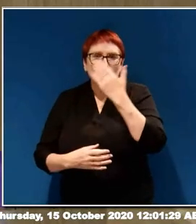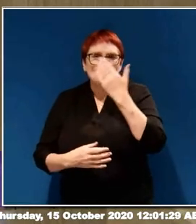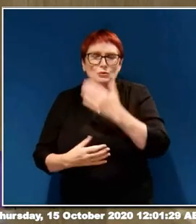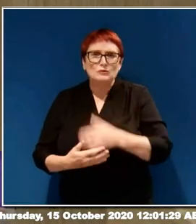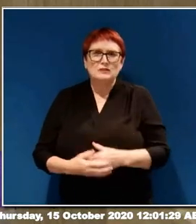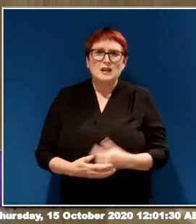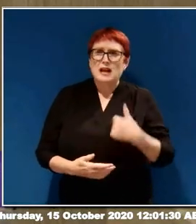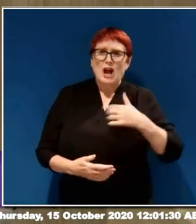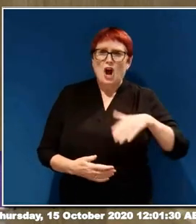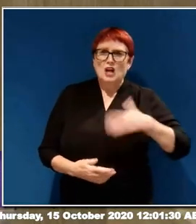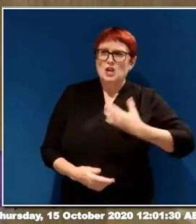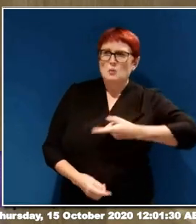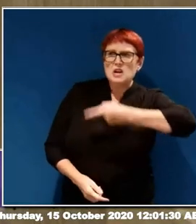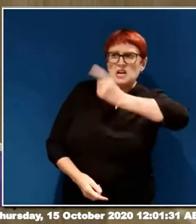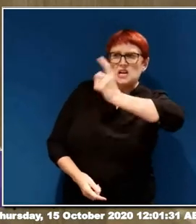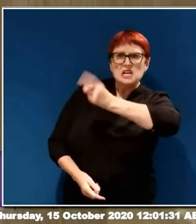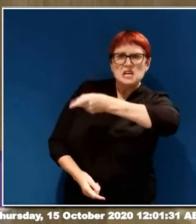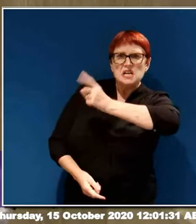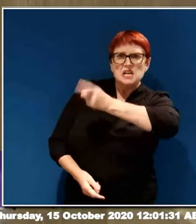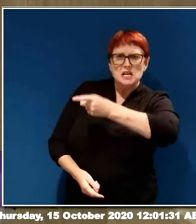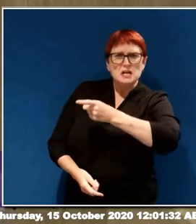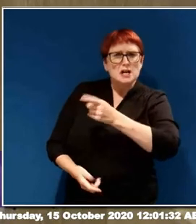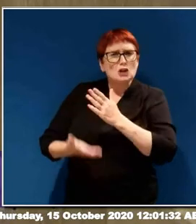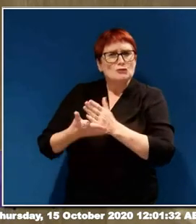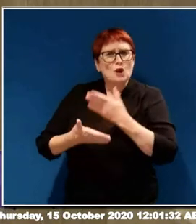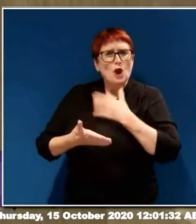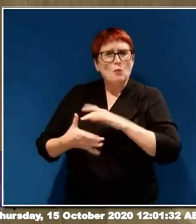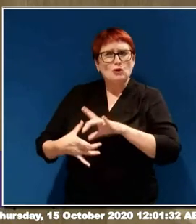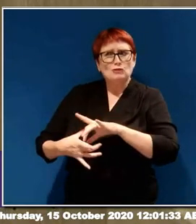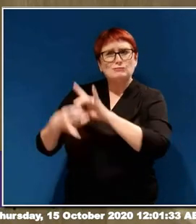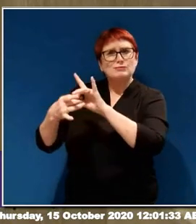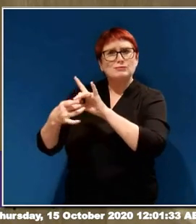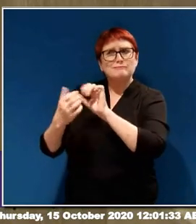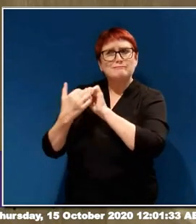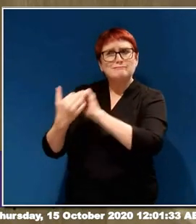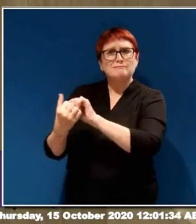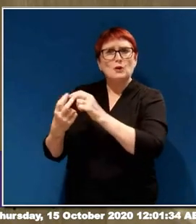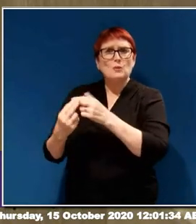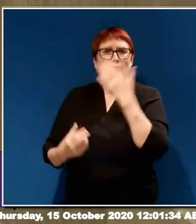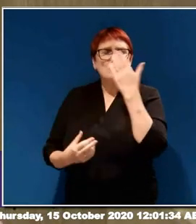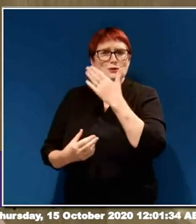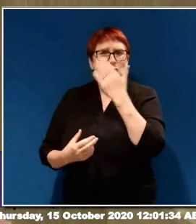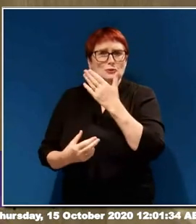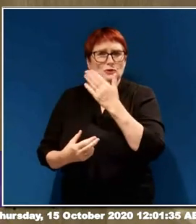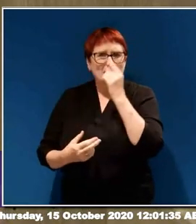relationship with them, to then be able to advise them that there are new